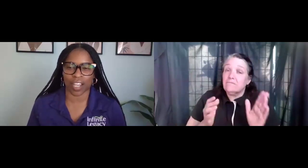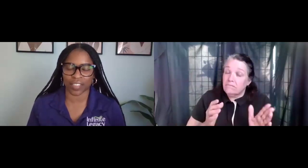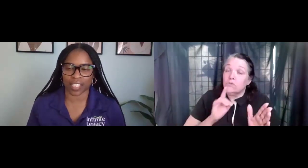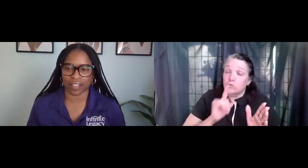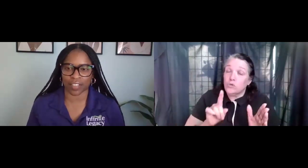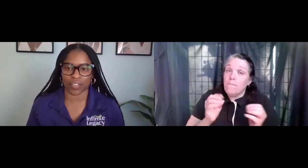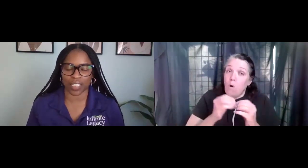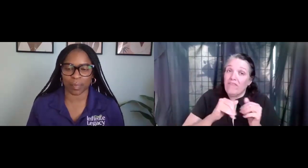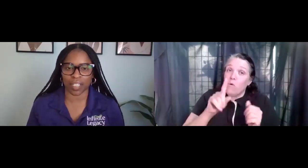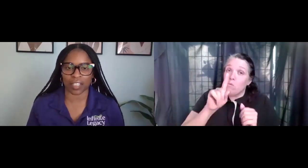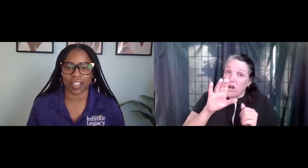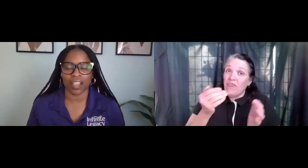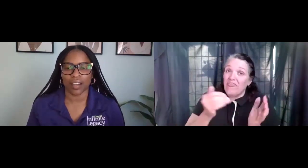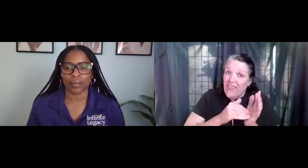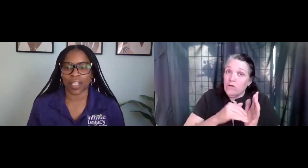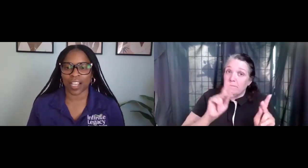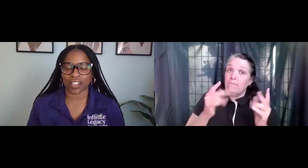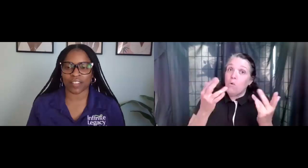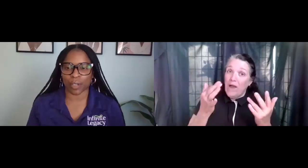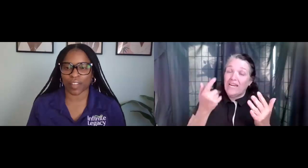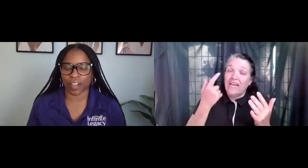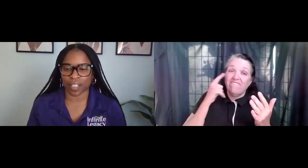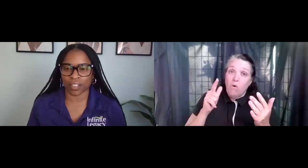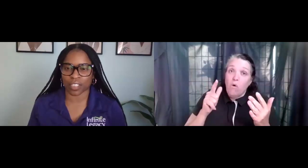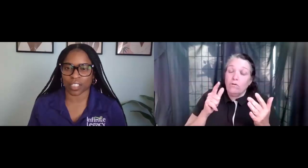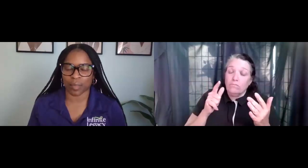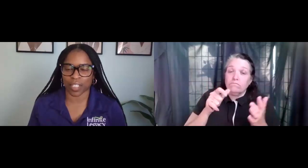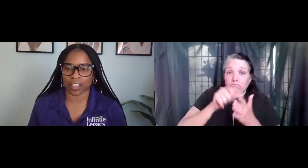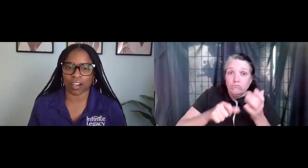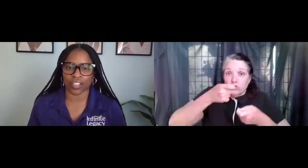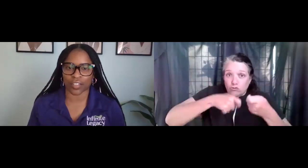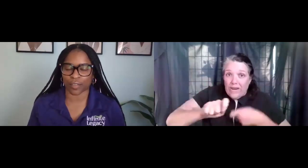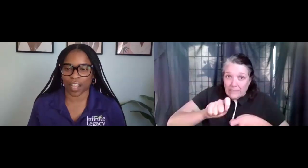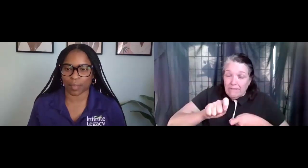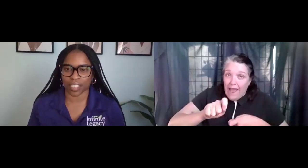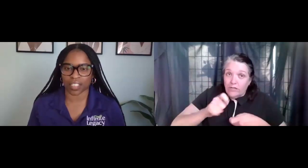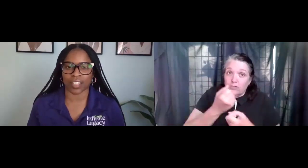life saving transplant, we actually work very closely with our donor families.